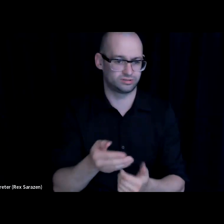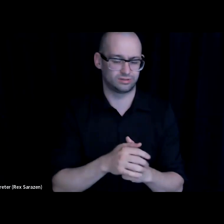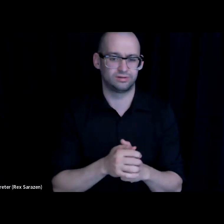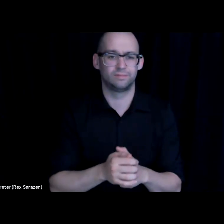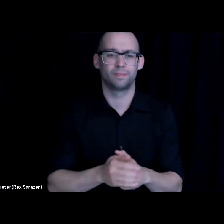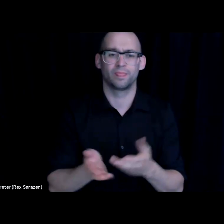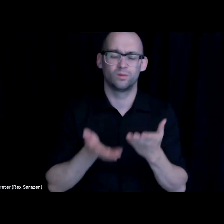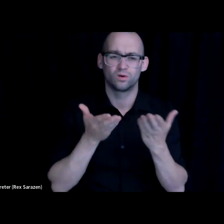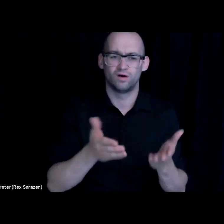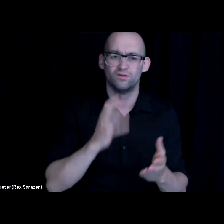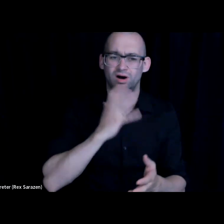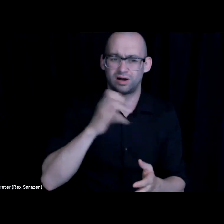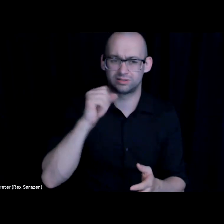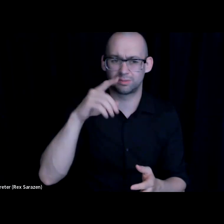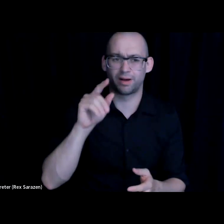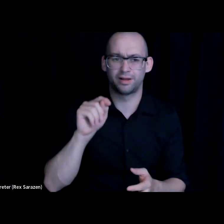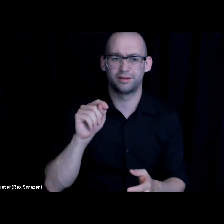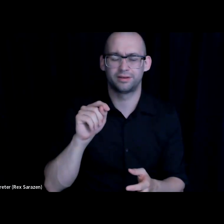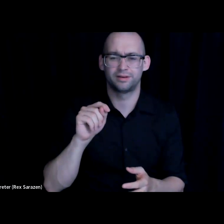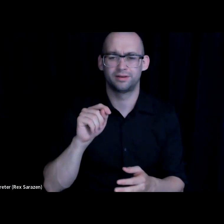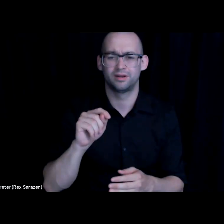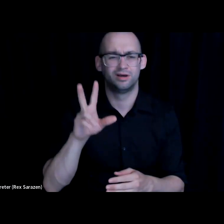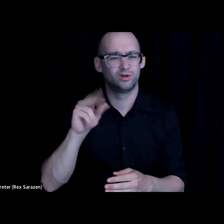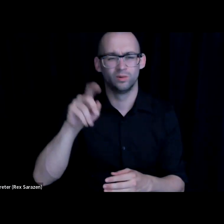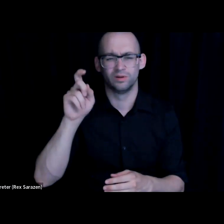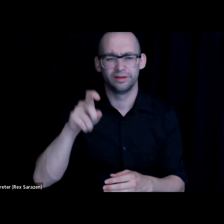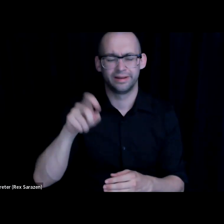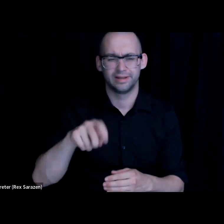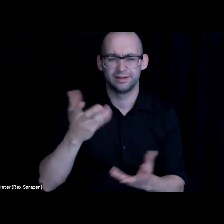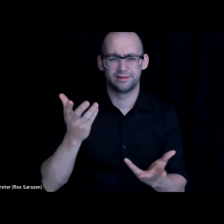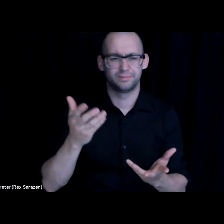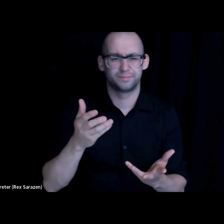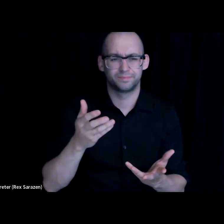hotspots. You don't need to prove the need. You don't need to be in a certain financial